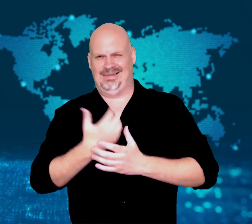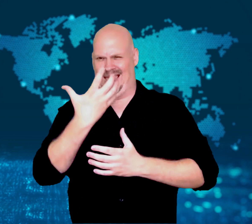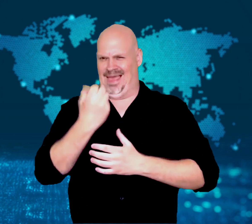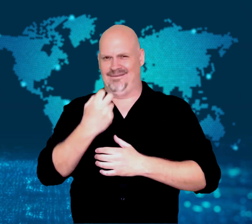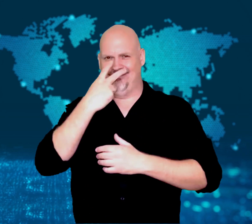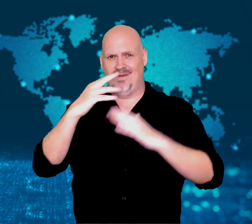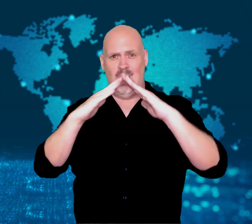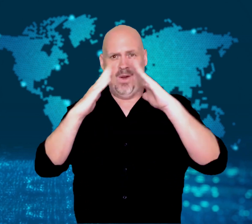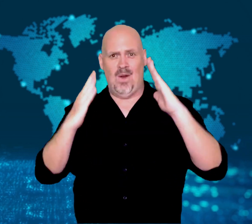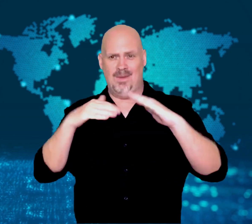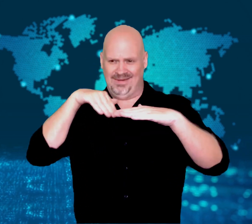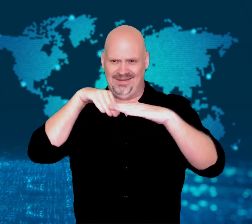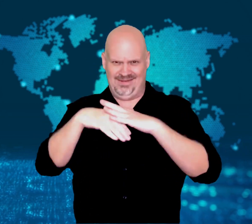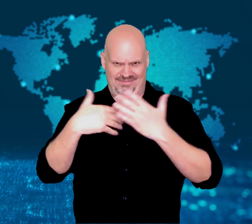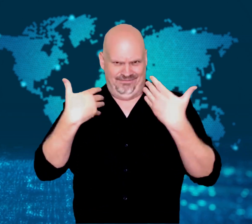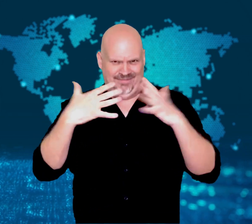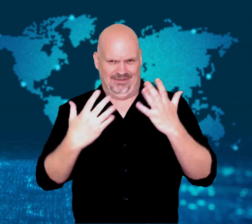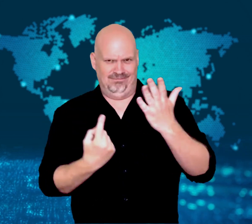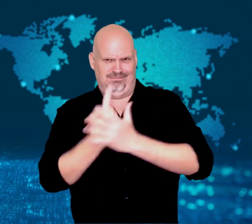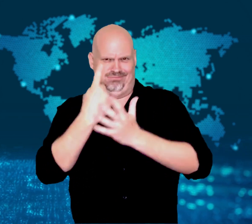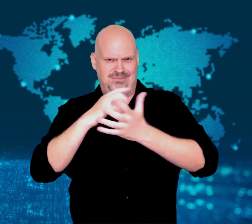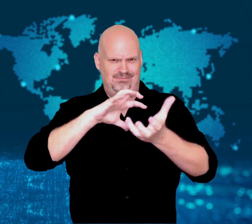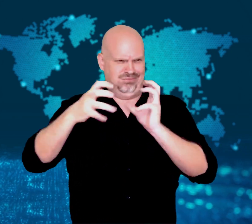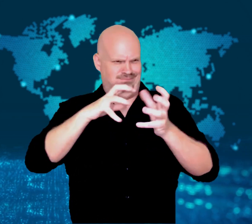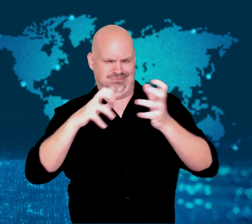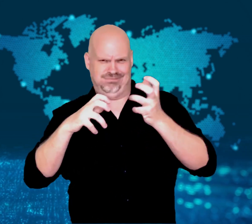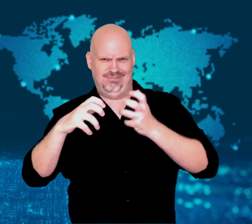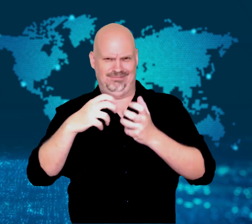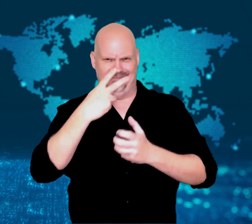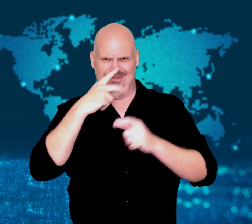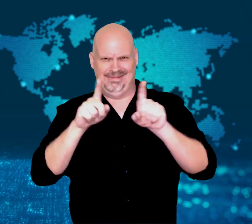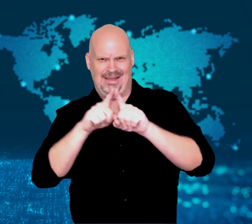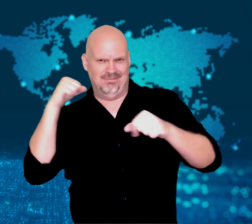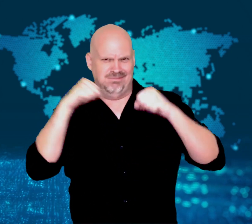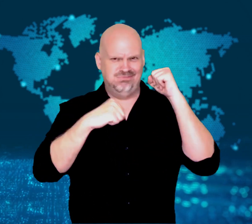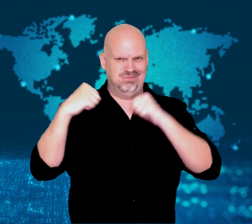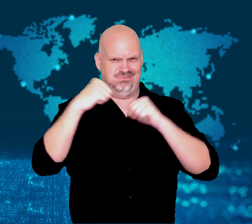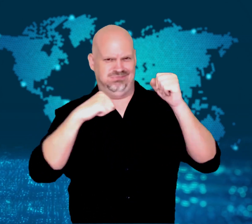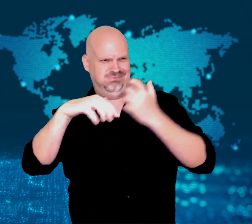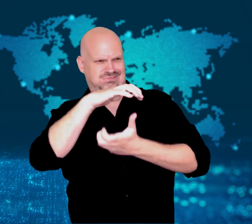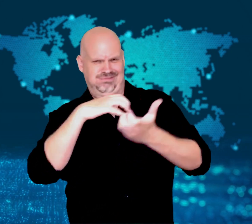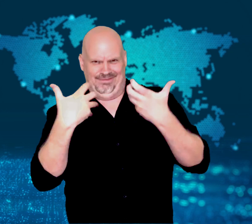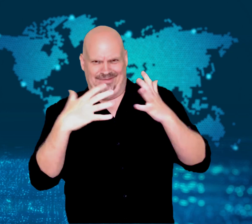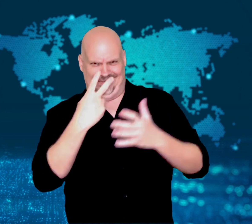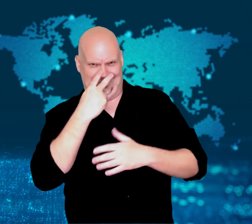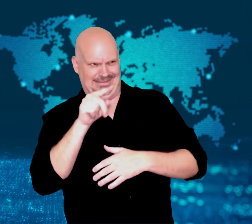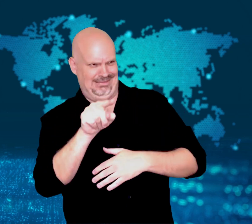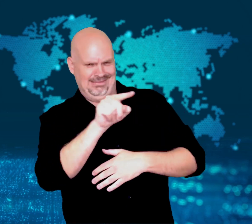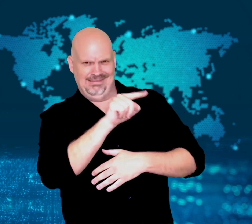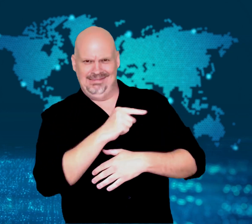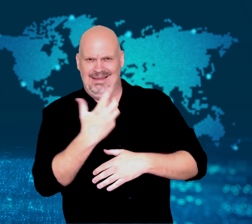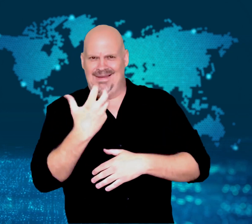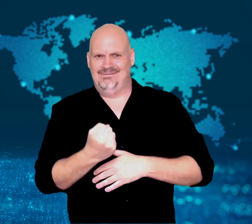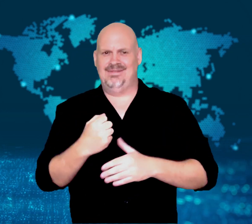"signs of violence" inside the home.